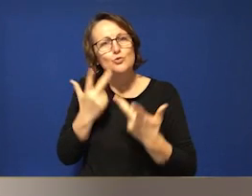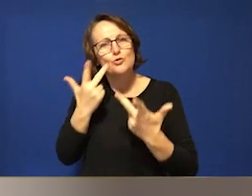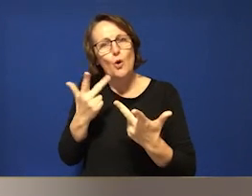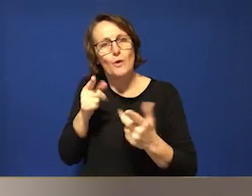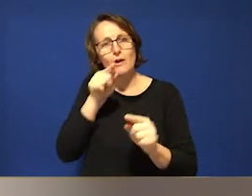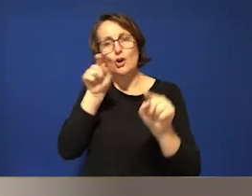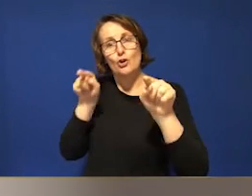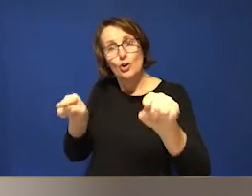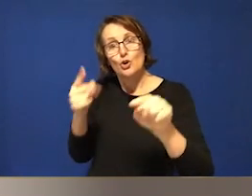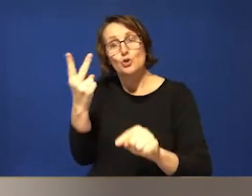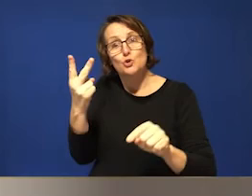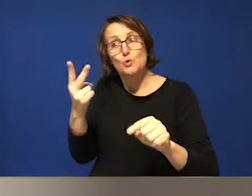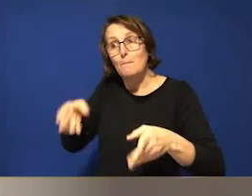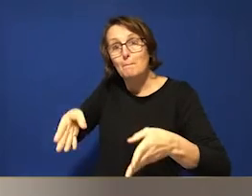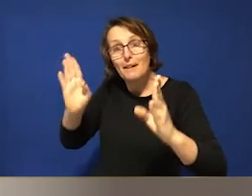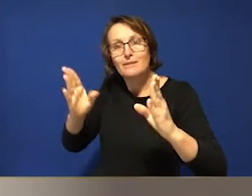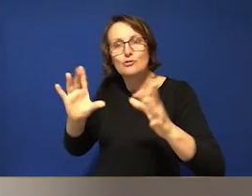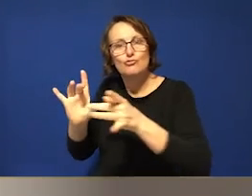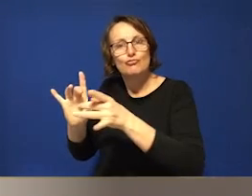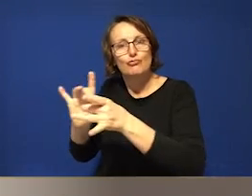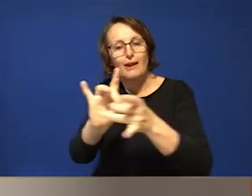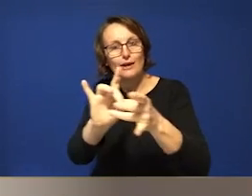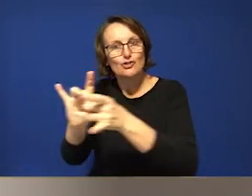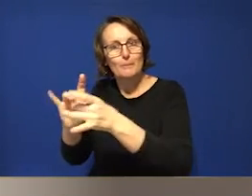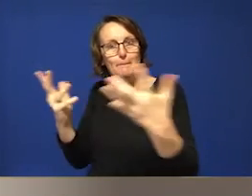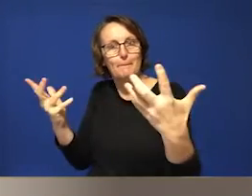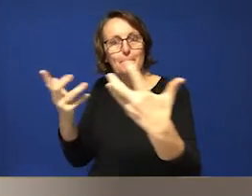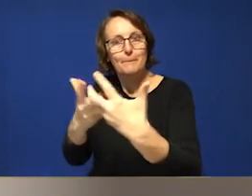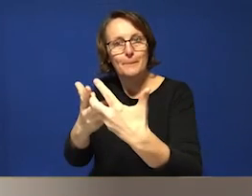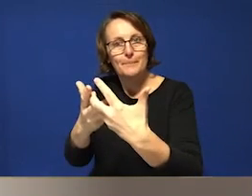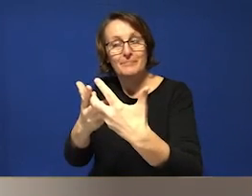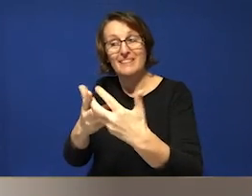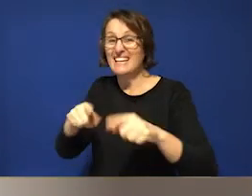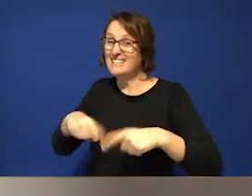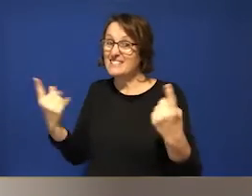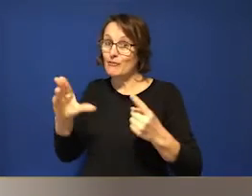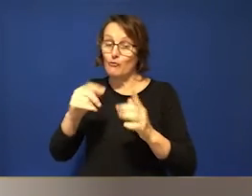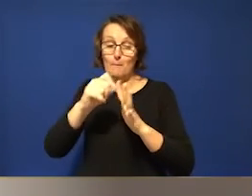without being slavishly, that's not what Peter Kerr had imagined obviously,